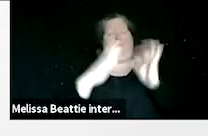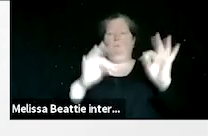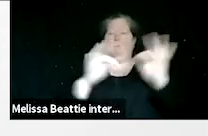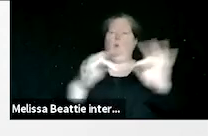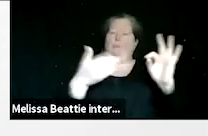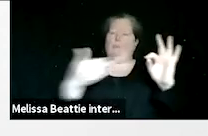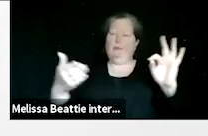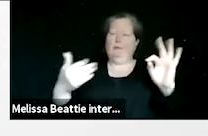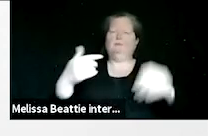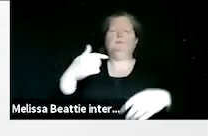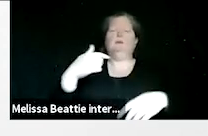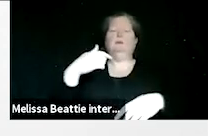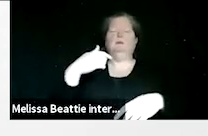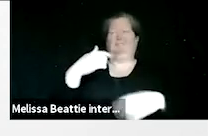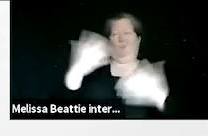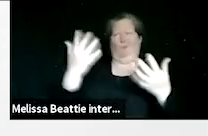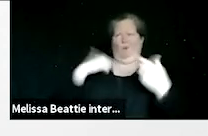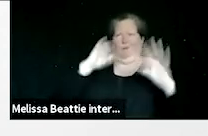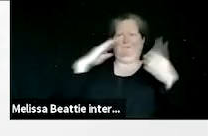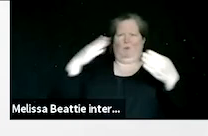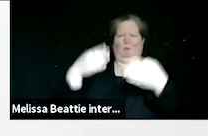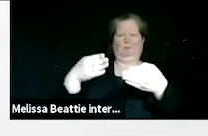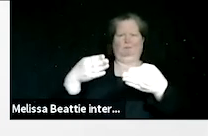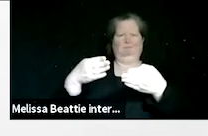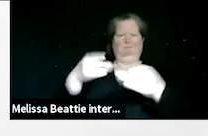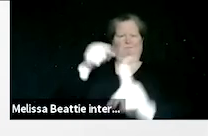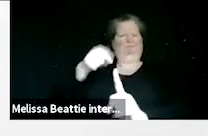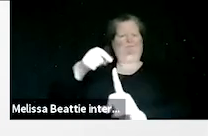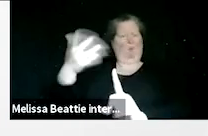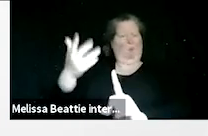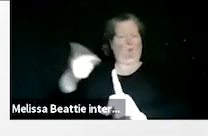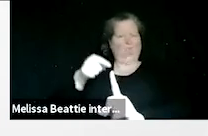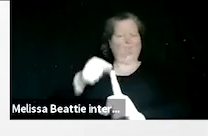what, what are we going to focus on and the focus is really driven